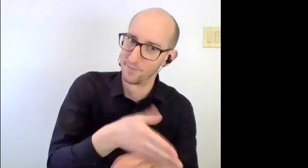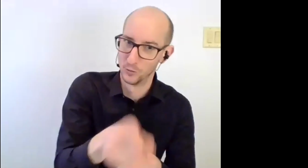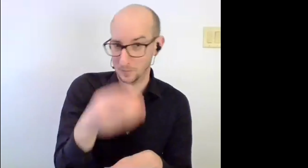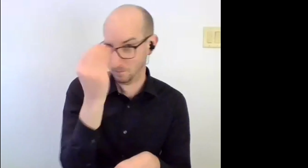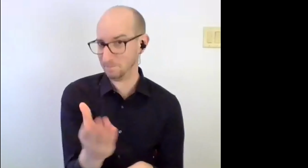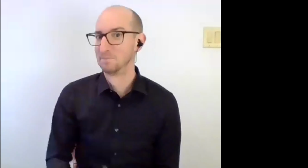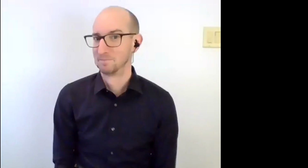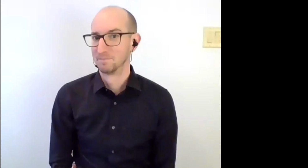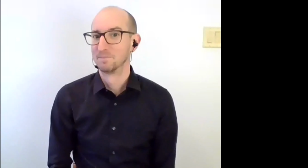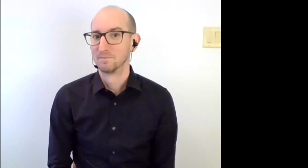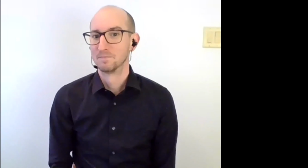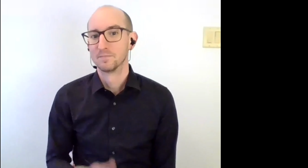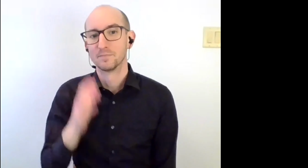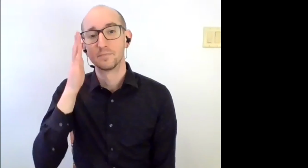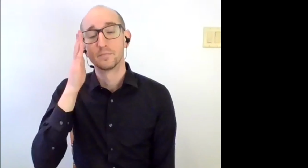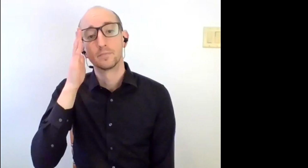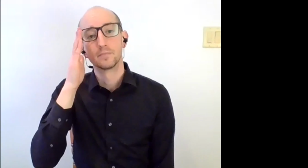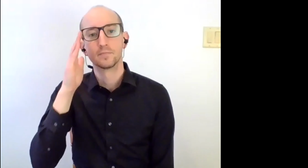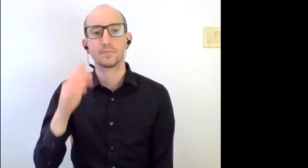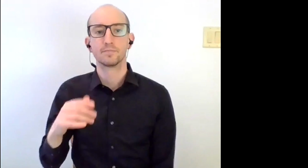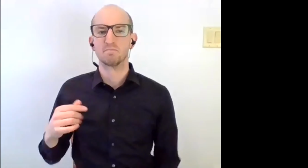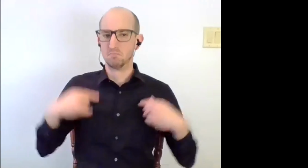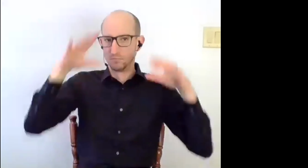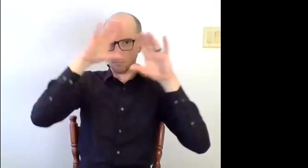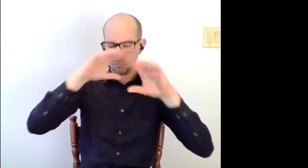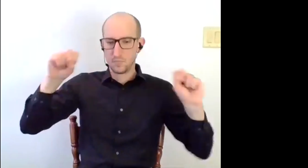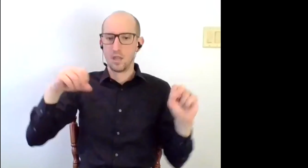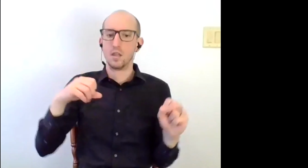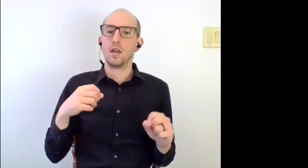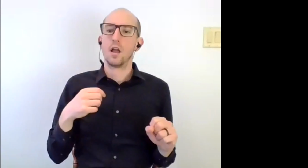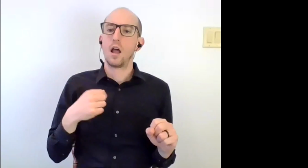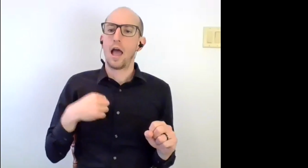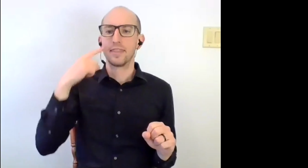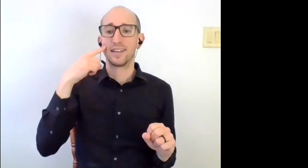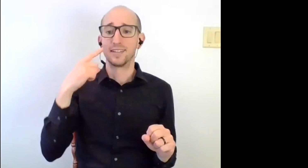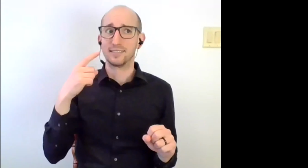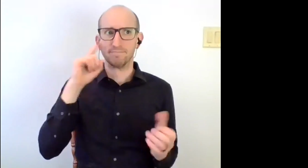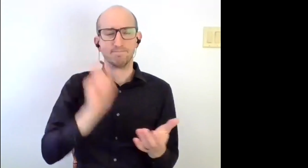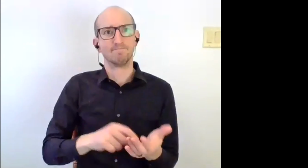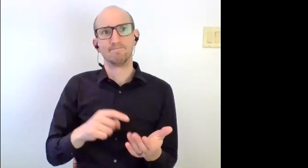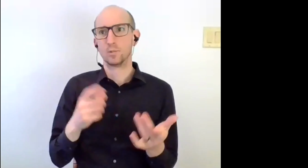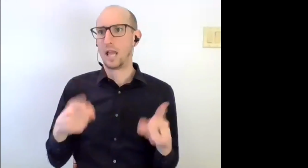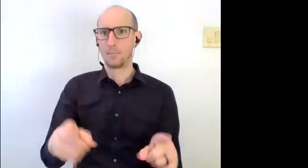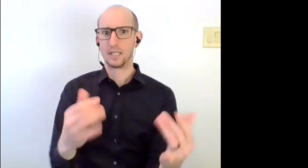Edison building, please check in and say where you have been so we can go behind you and clean waferredz.